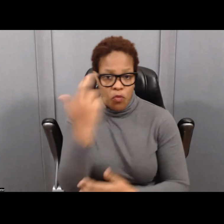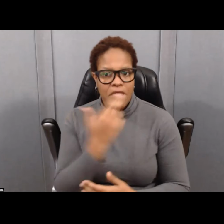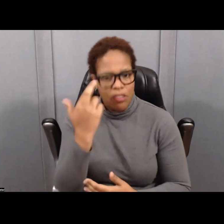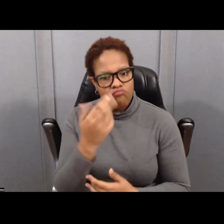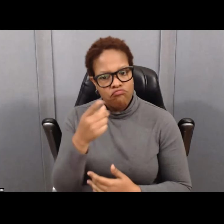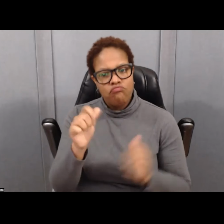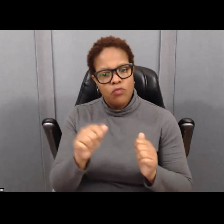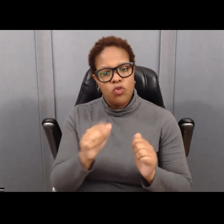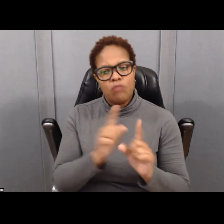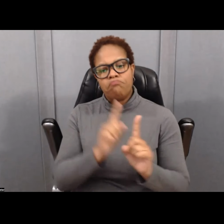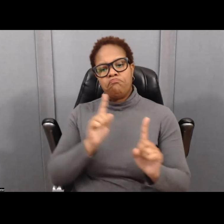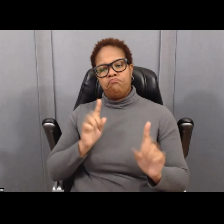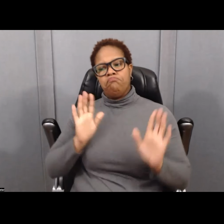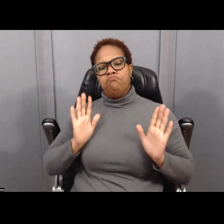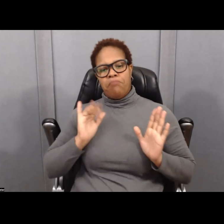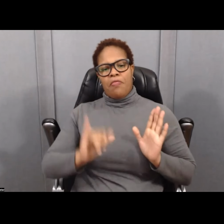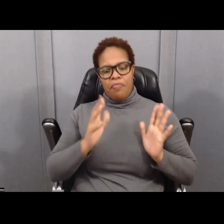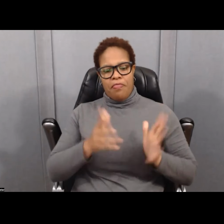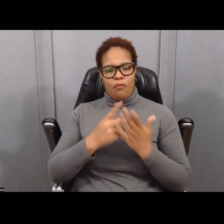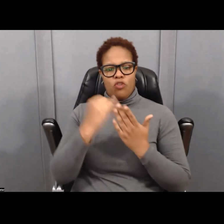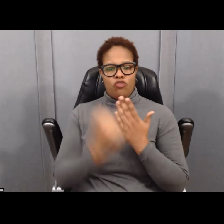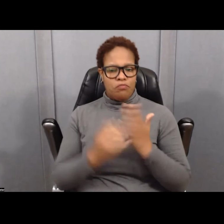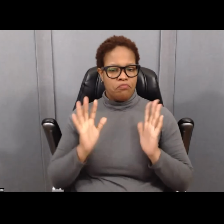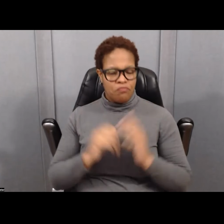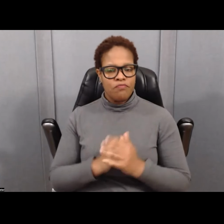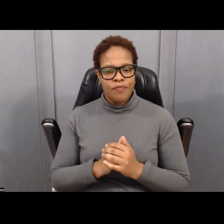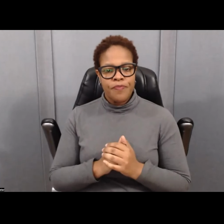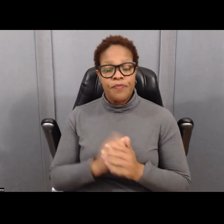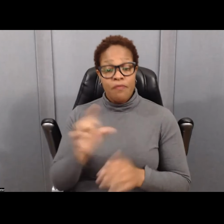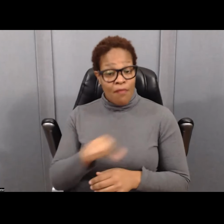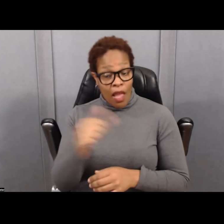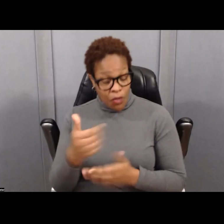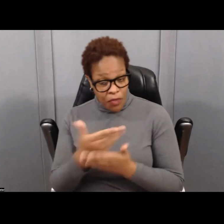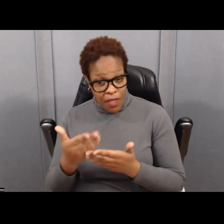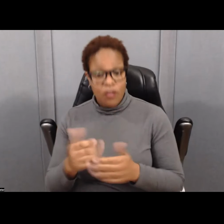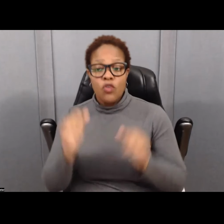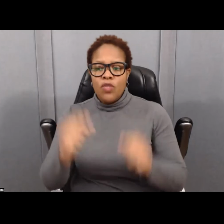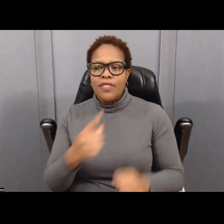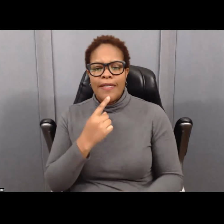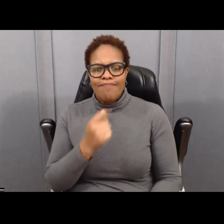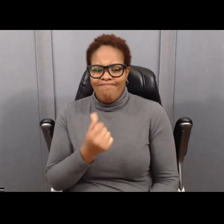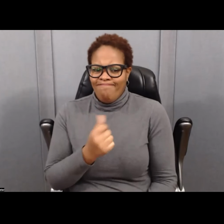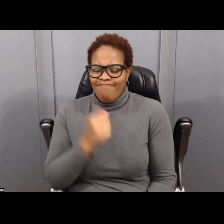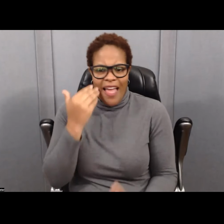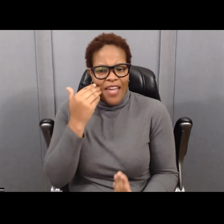it's just not the project for you. The other thing is that you can also say, well, I don't know much about the culture